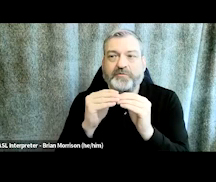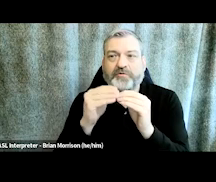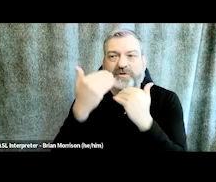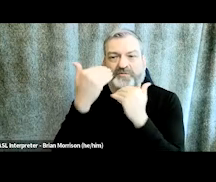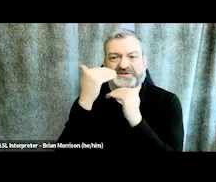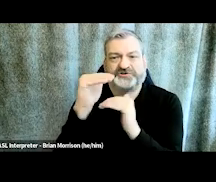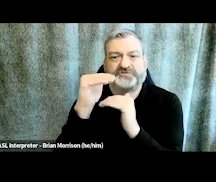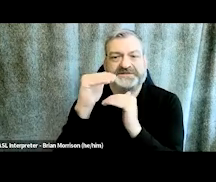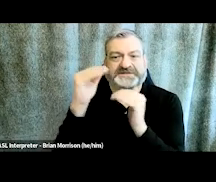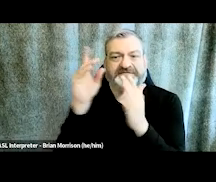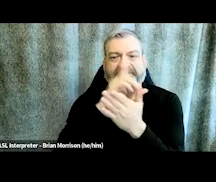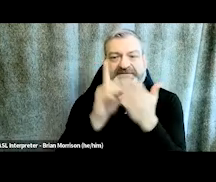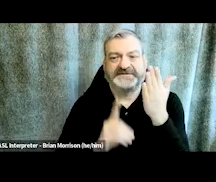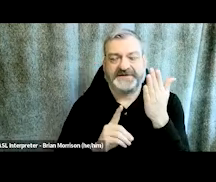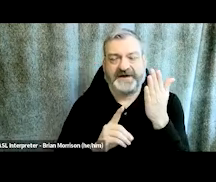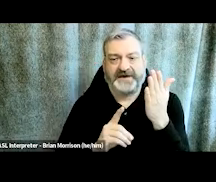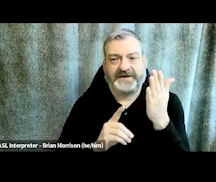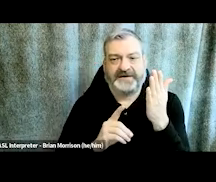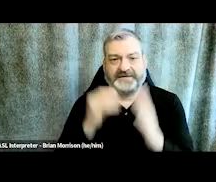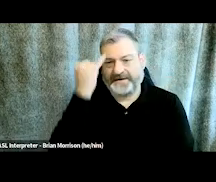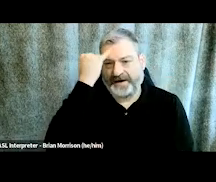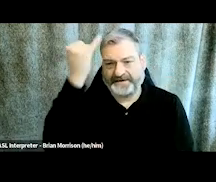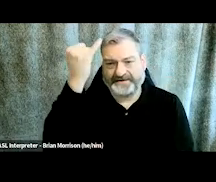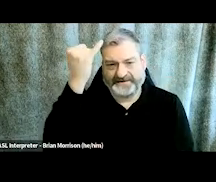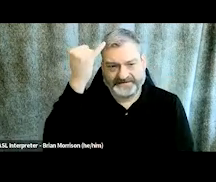or some content development principles for documents.